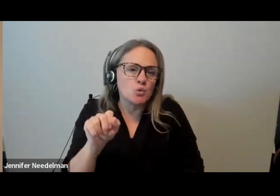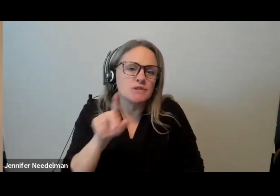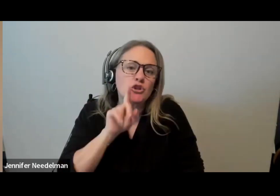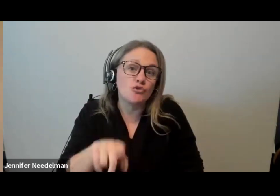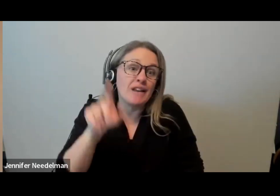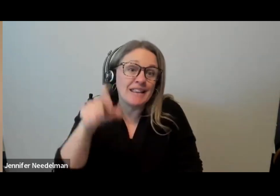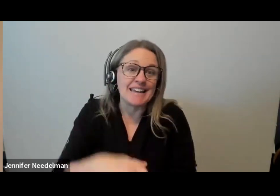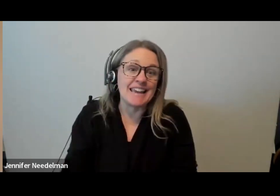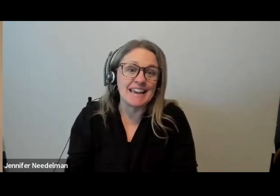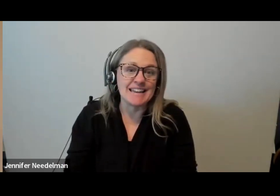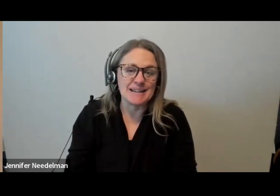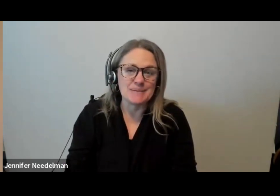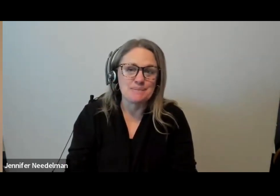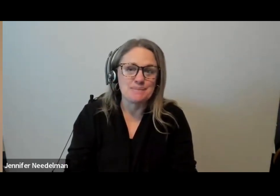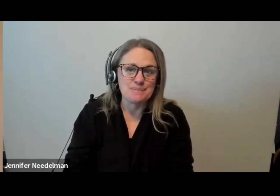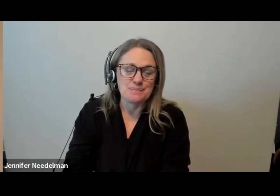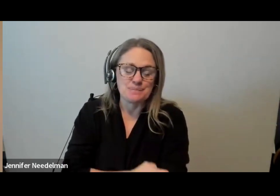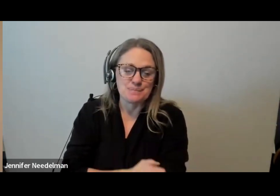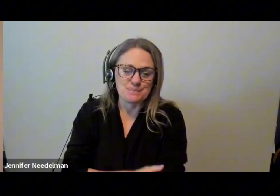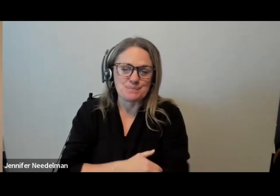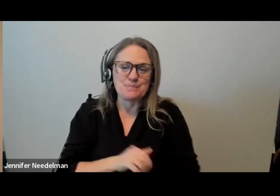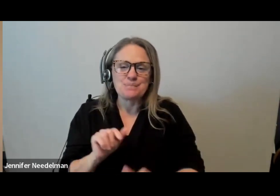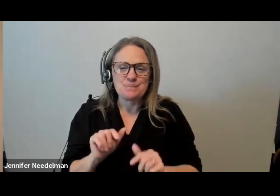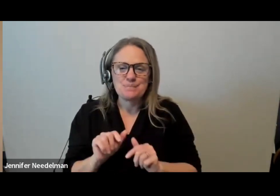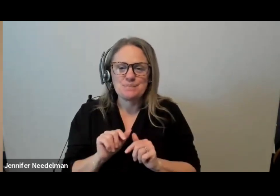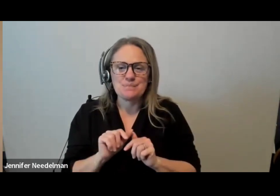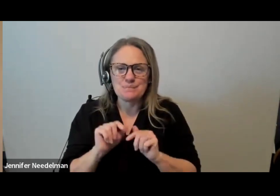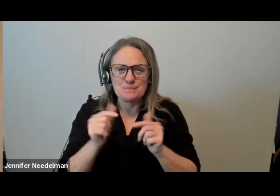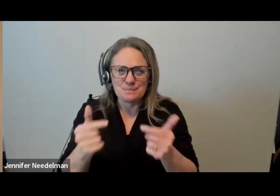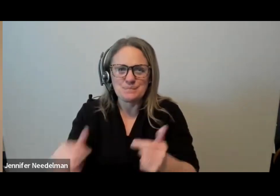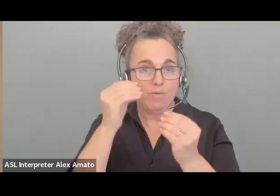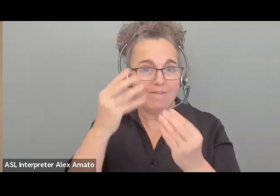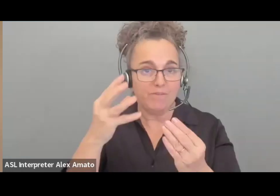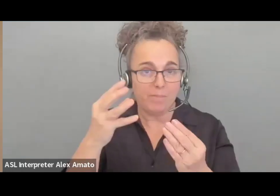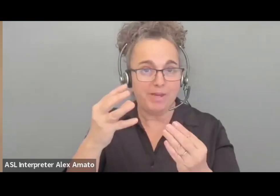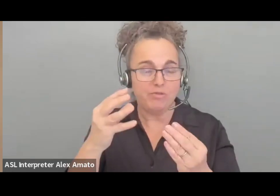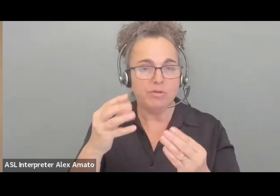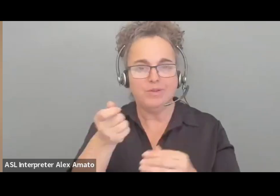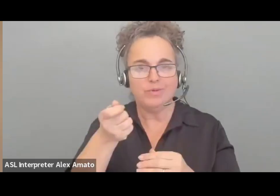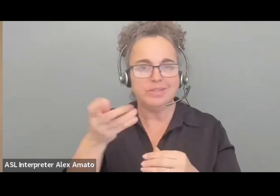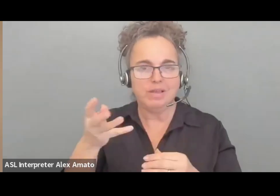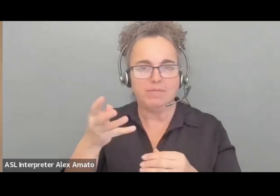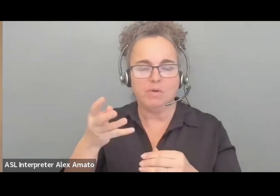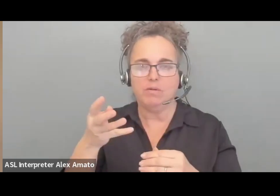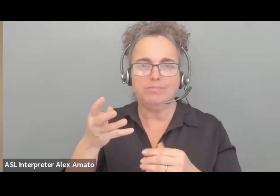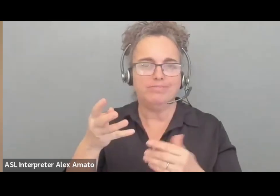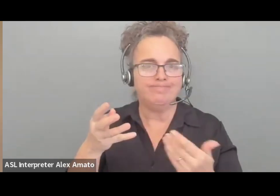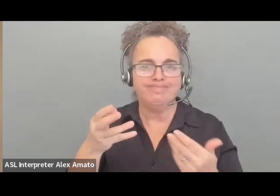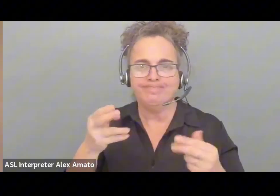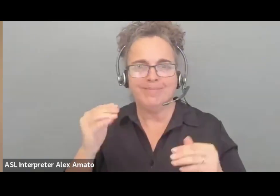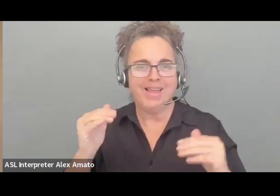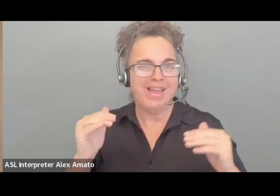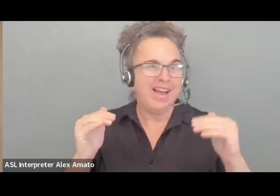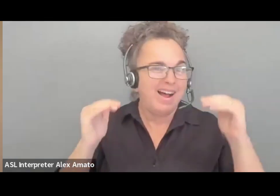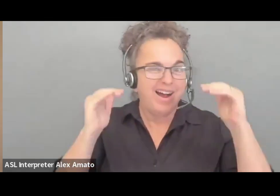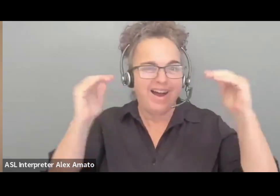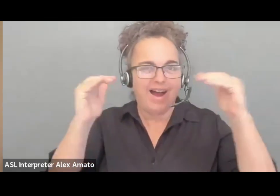Just to very quickly build on that, there's a few like high level things that every indie should plan for.